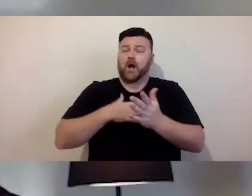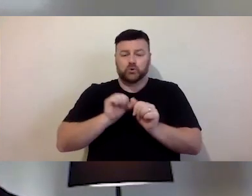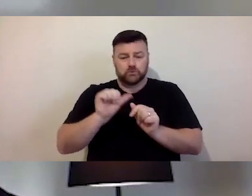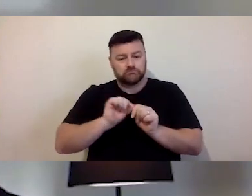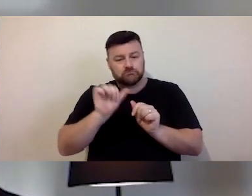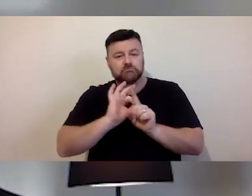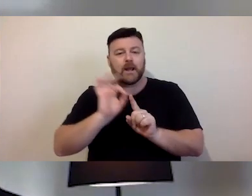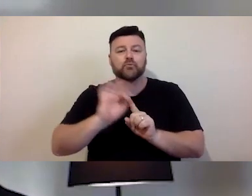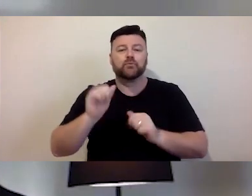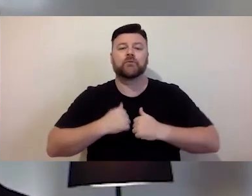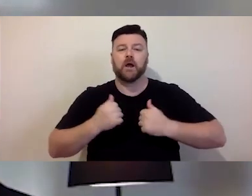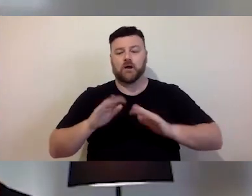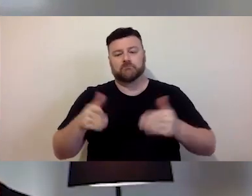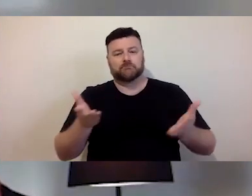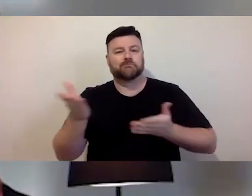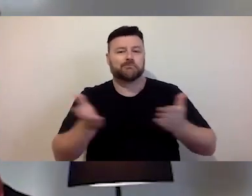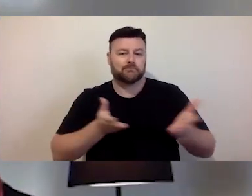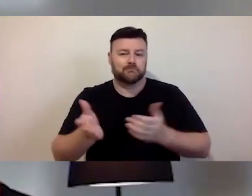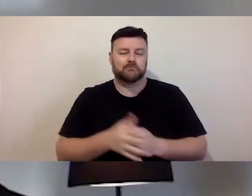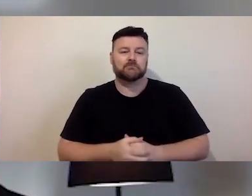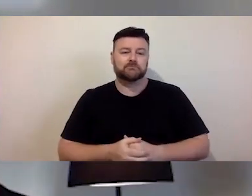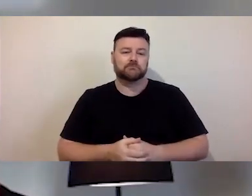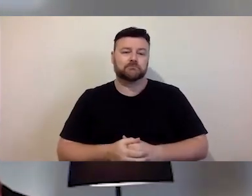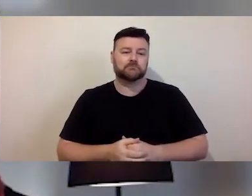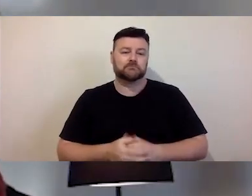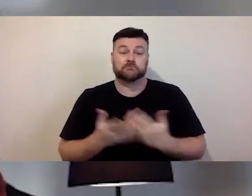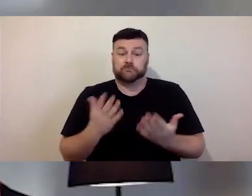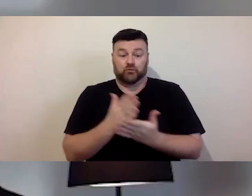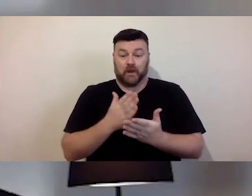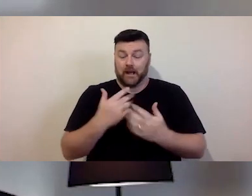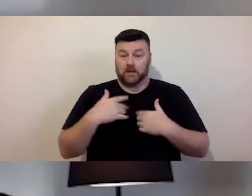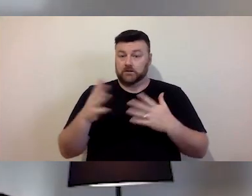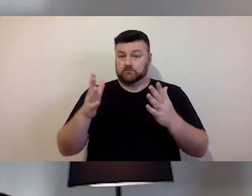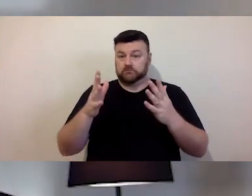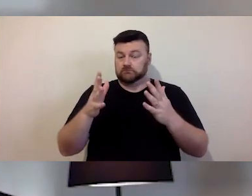With that, it gives me great pleasure to hand it over to